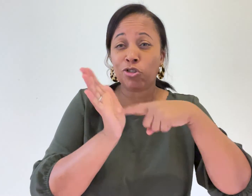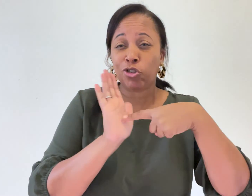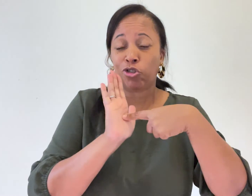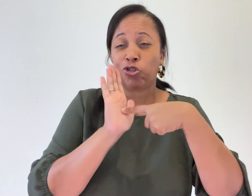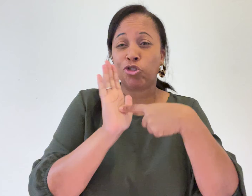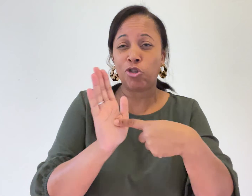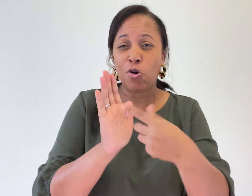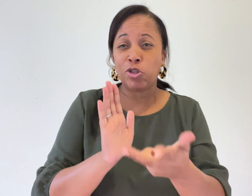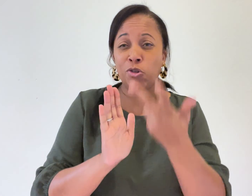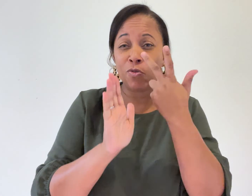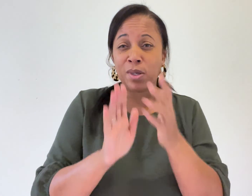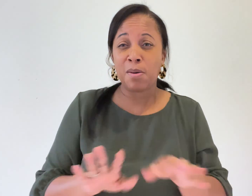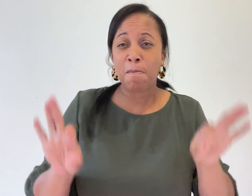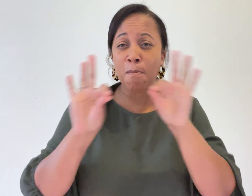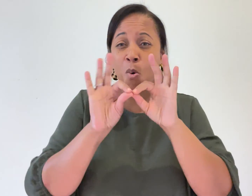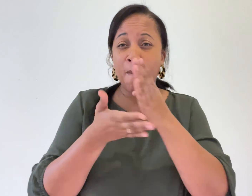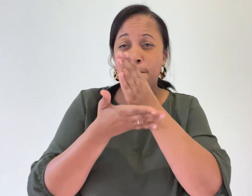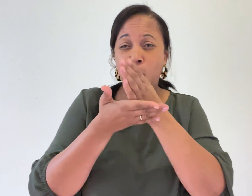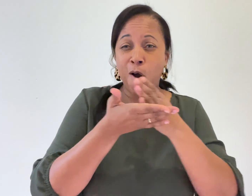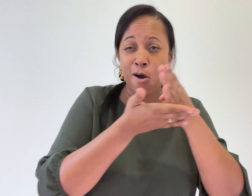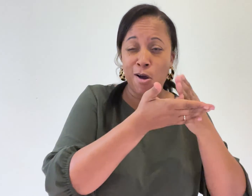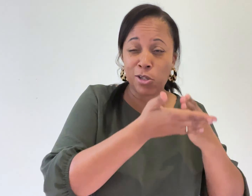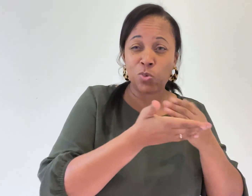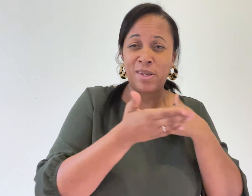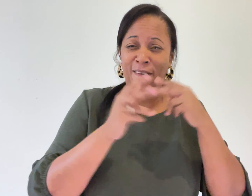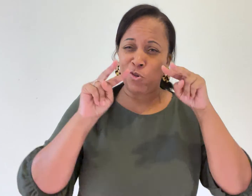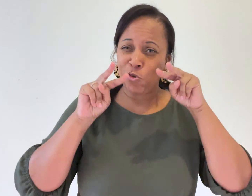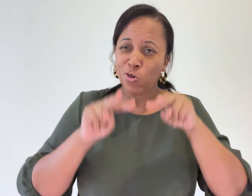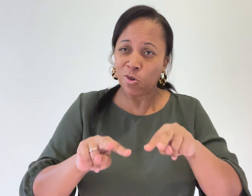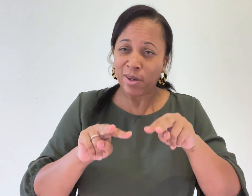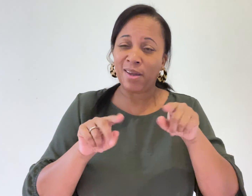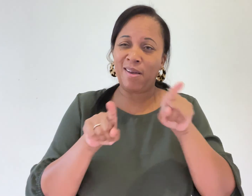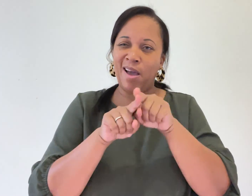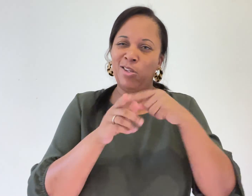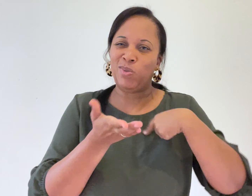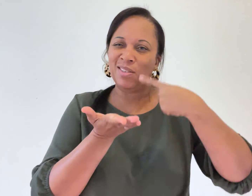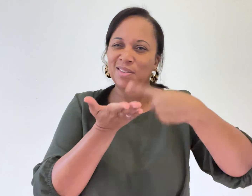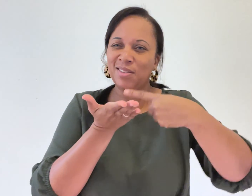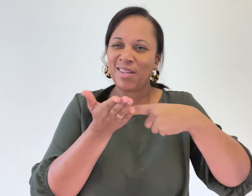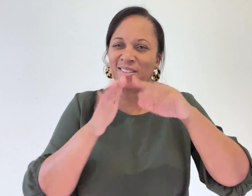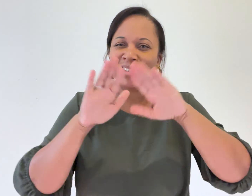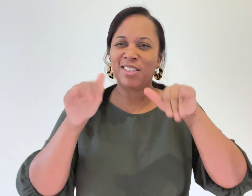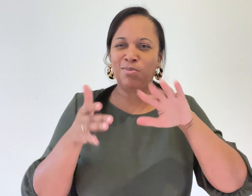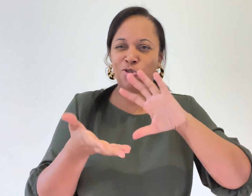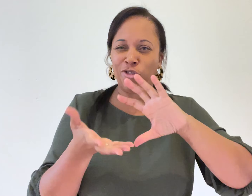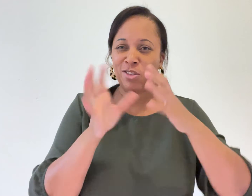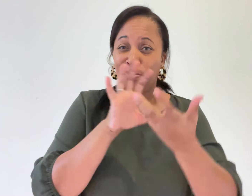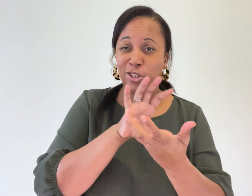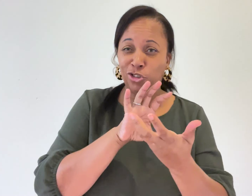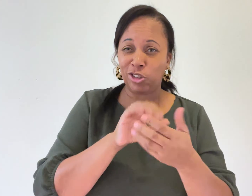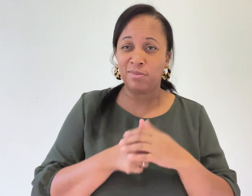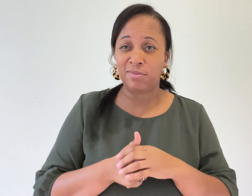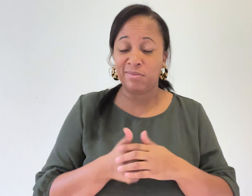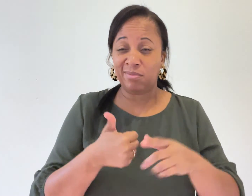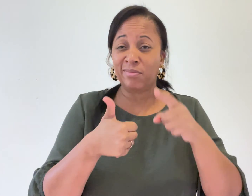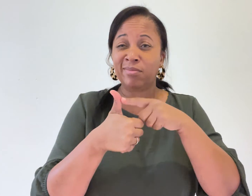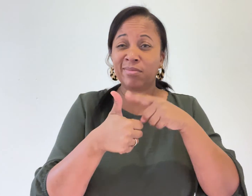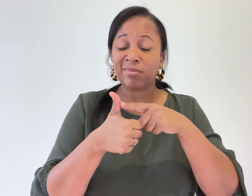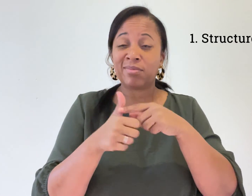System research shows three critical components that are important to address and systems transformation--